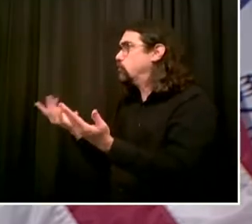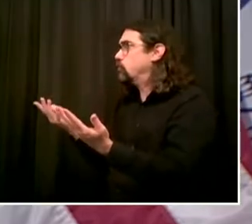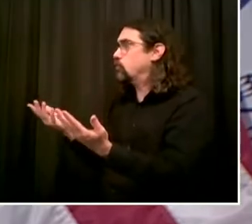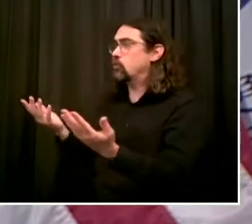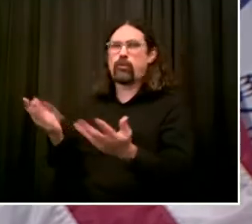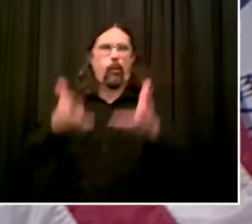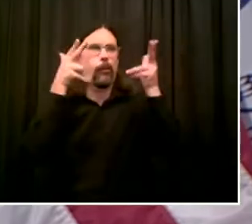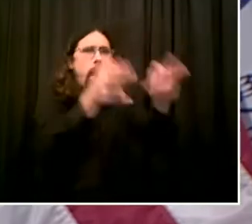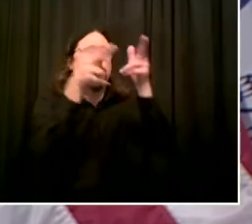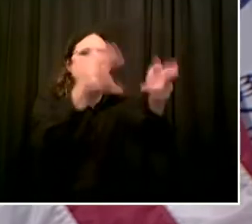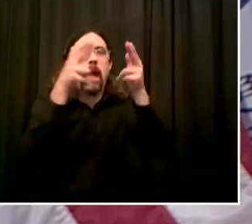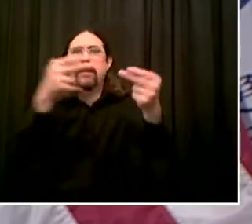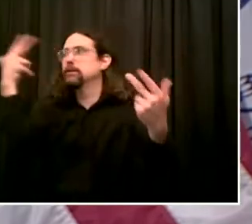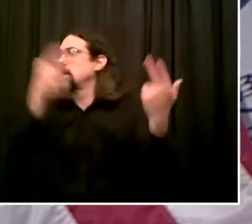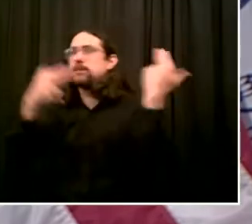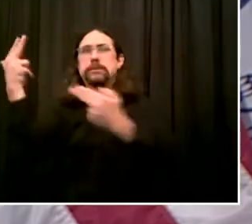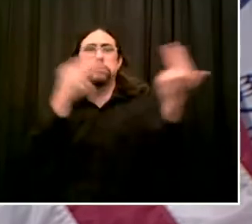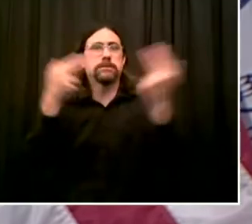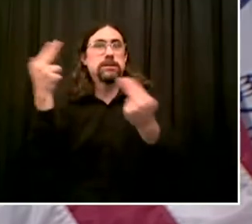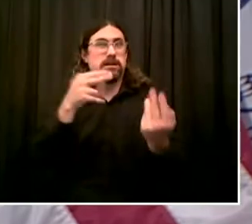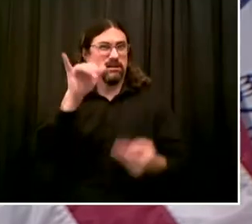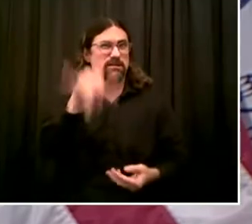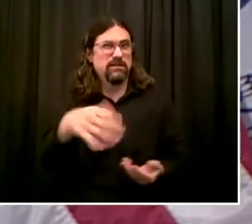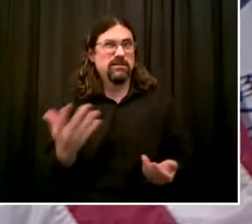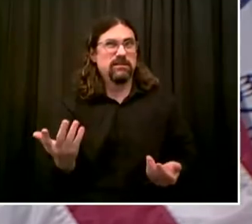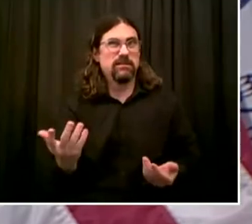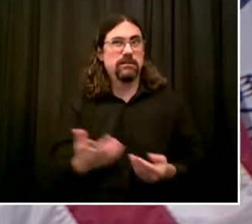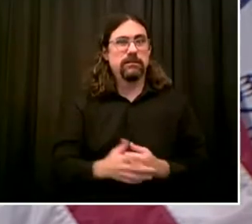TO ADDRESS HITS . I THINK THAT WE HAVE TO LOOK AT THE SHEER MAGNITUDE OF WHAT IS